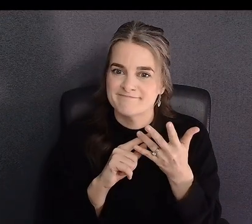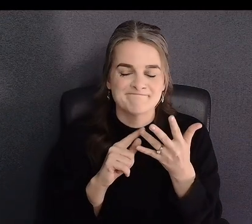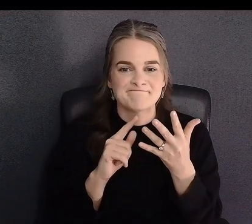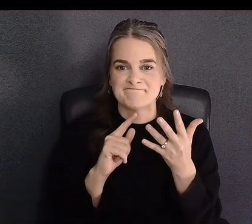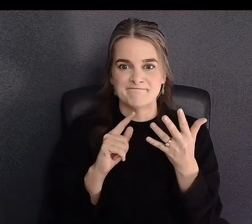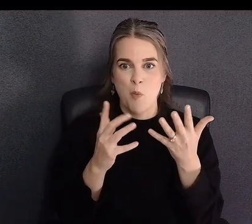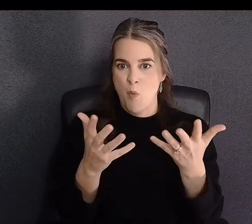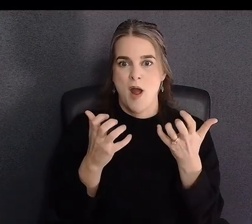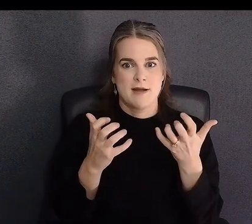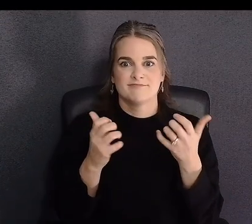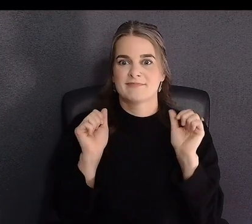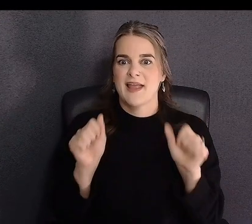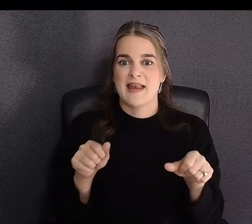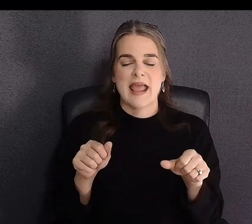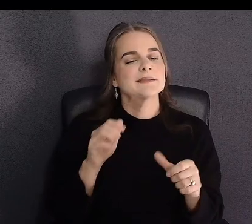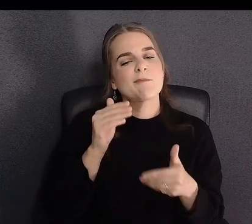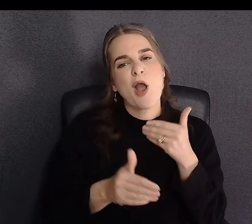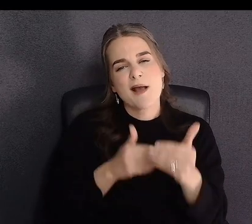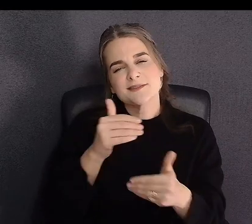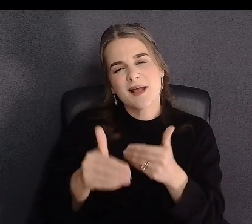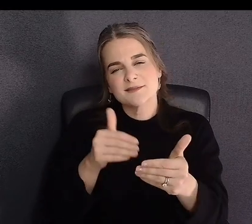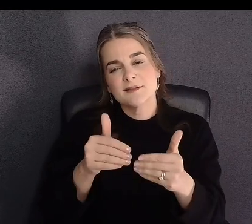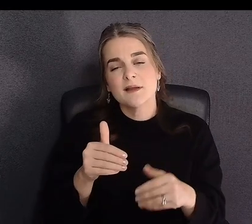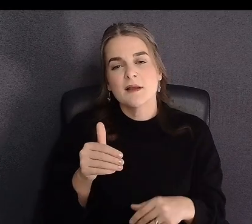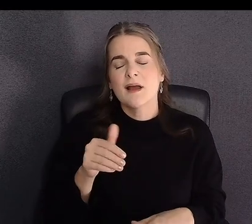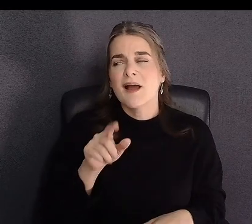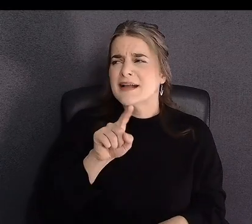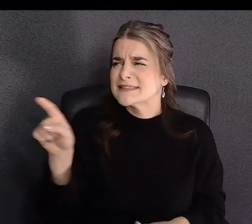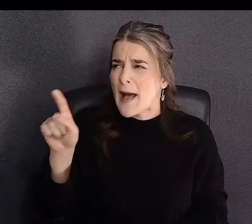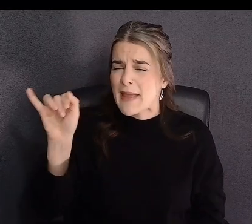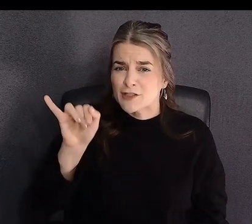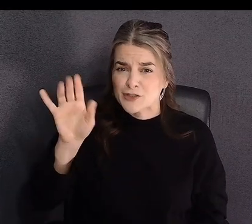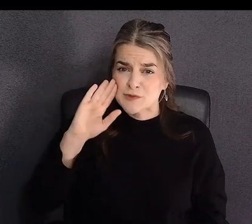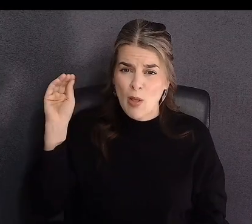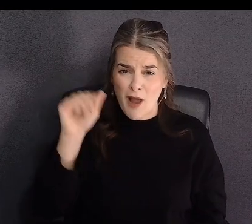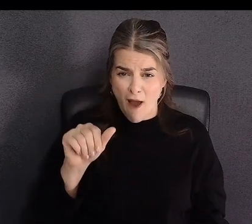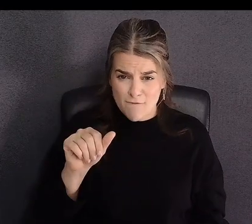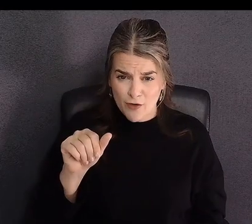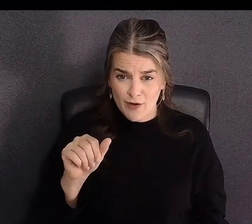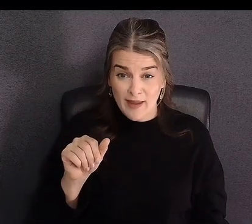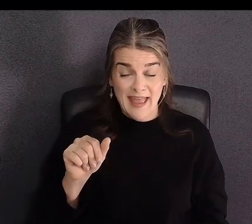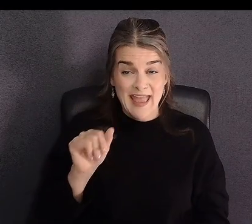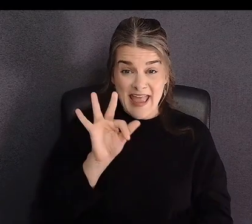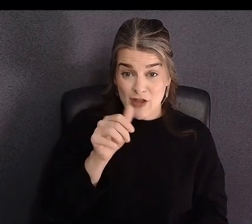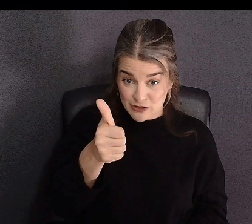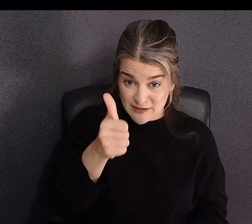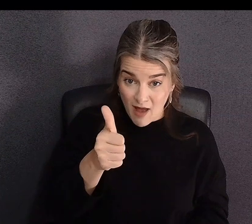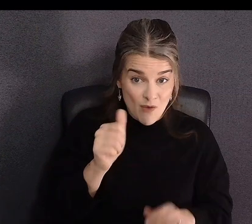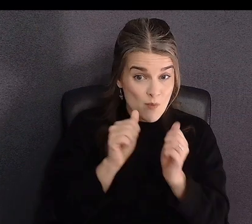It is a process. Some insurances will cover it. I don't know what this would be out of pocket, but I know it's not cheap.